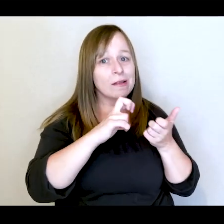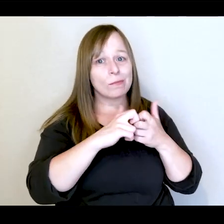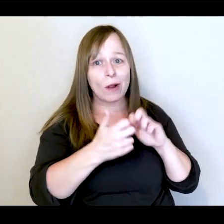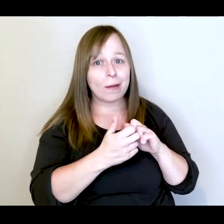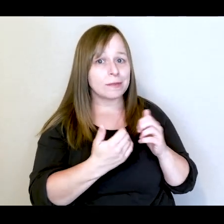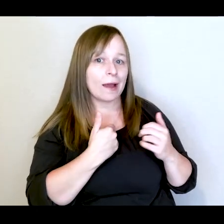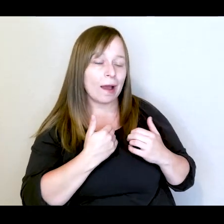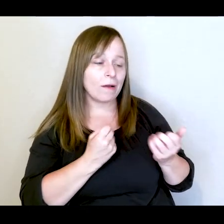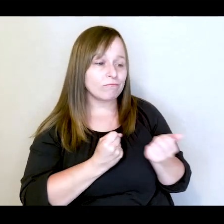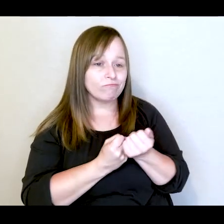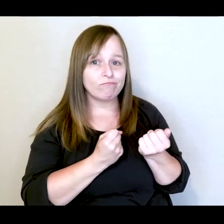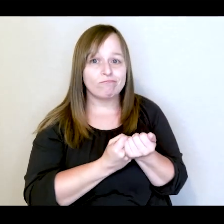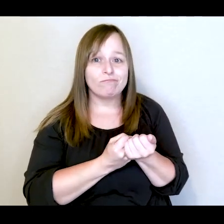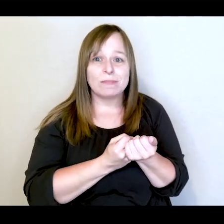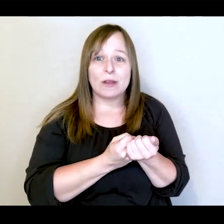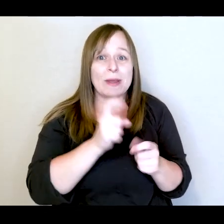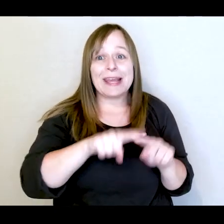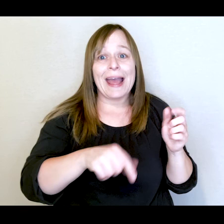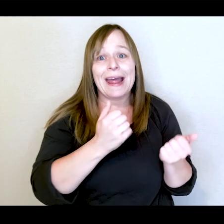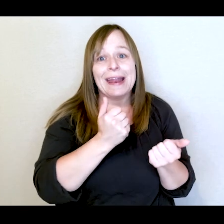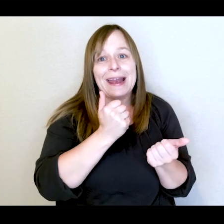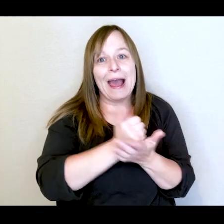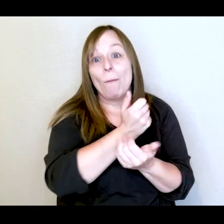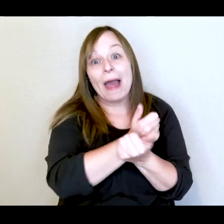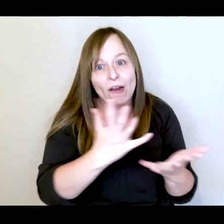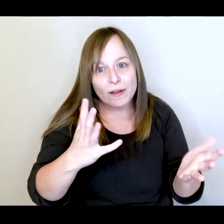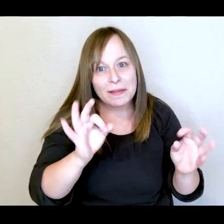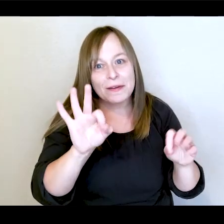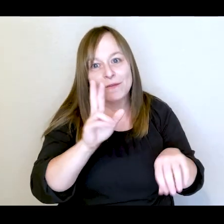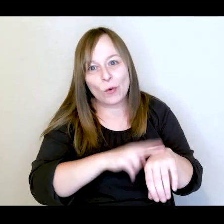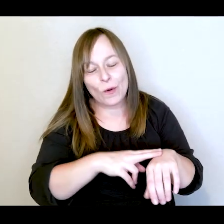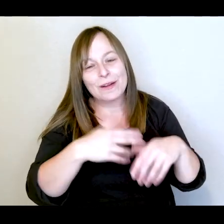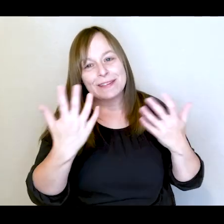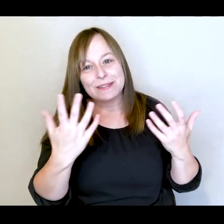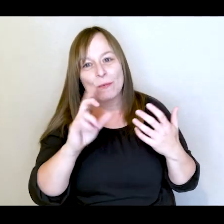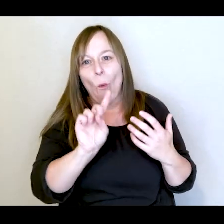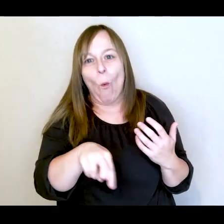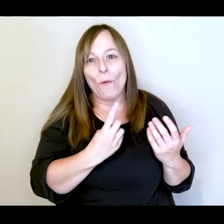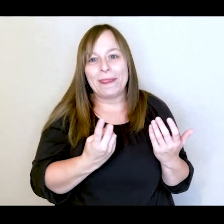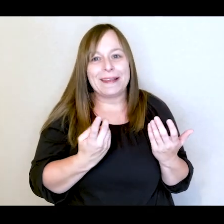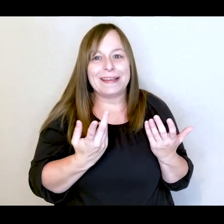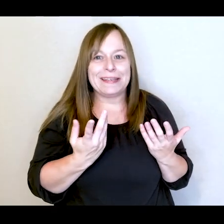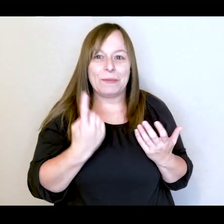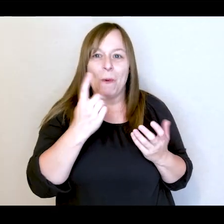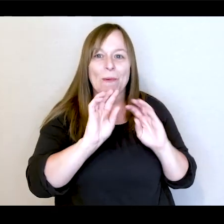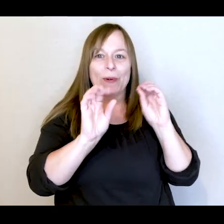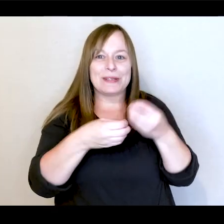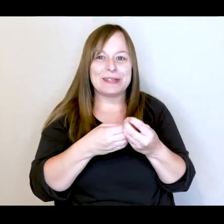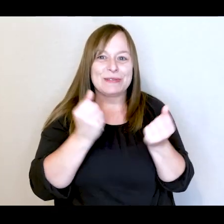are issues and, you know, we can't help with everything unfortunately. We're only